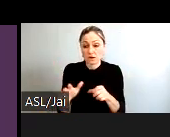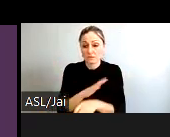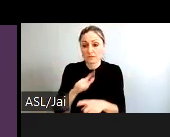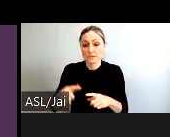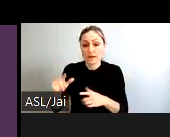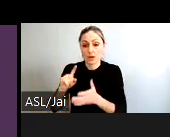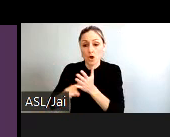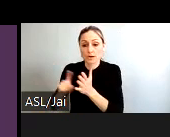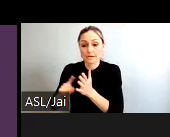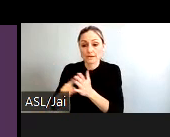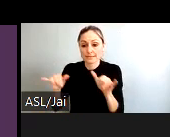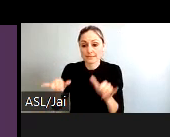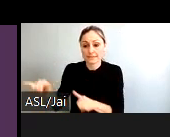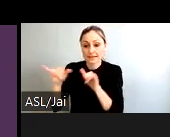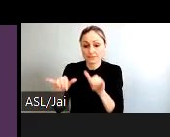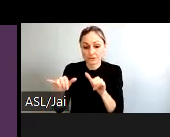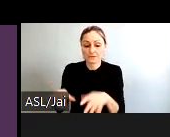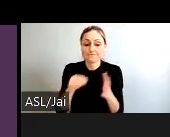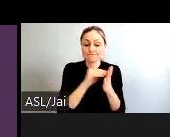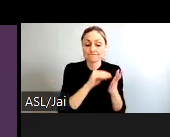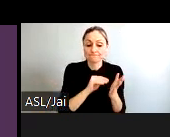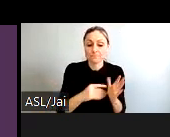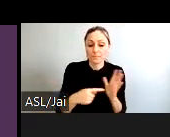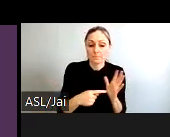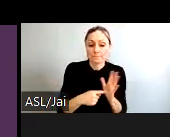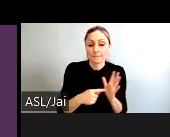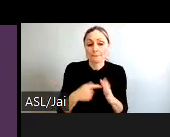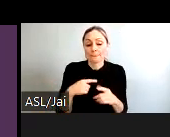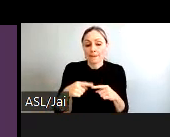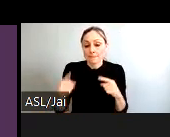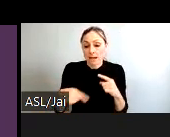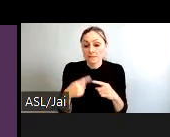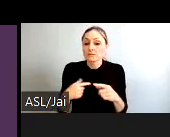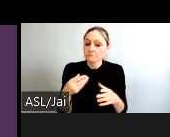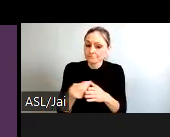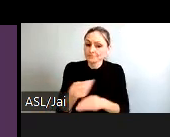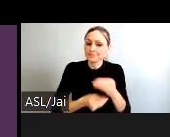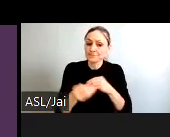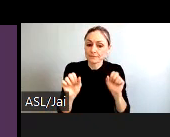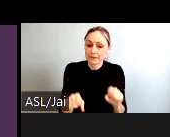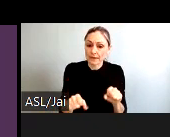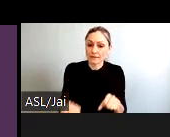For lodging, meals and mileage, reimbursements can be made as well as the compensation offered.